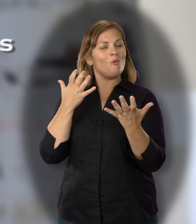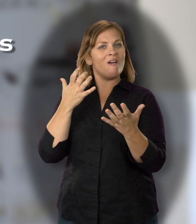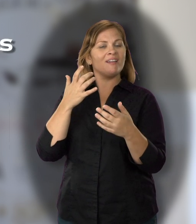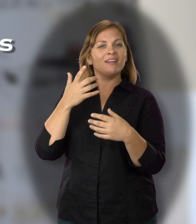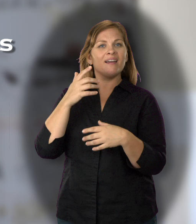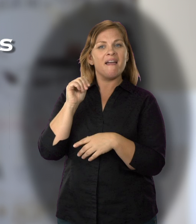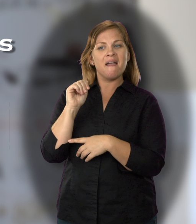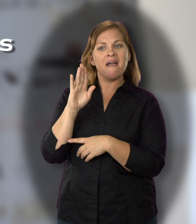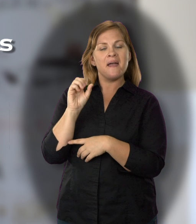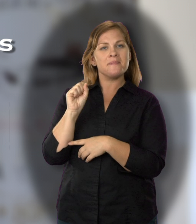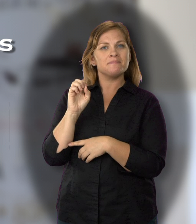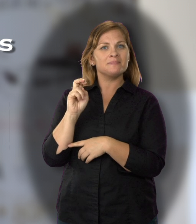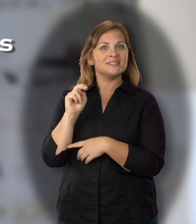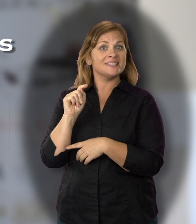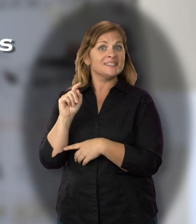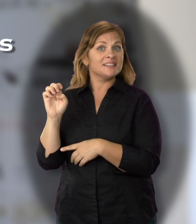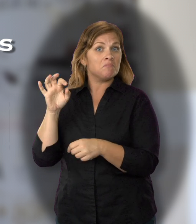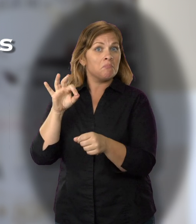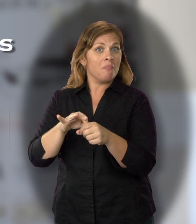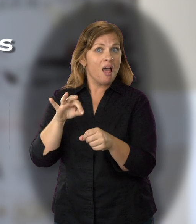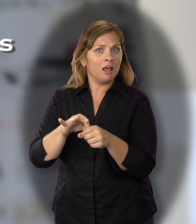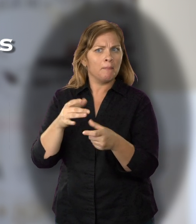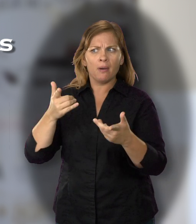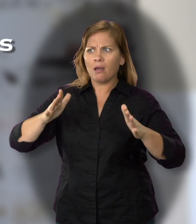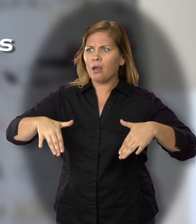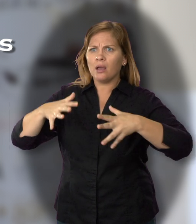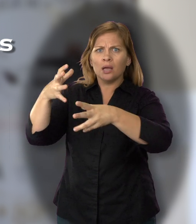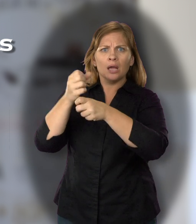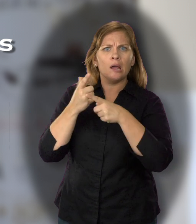If you already applied for an absentee ballot, but haven't received it yet,